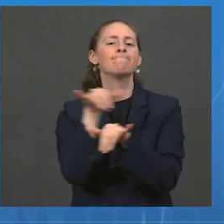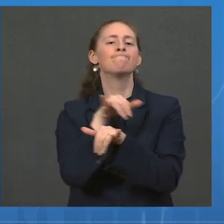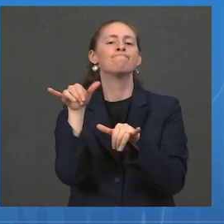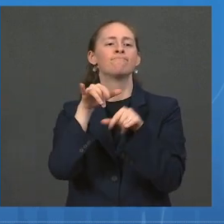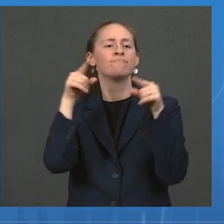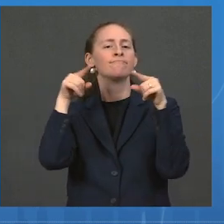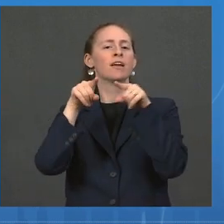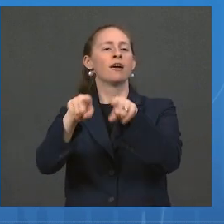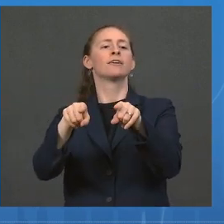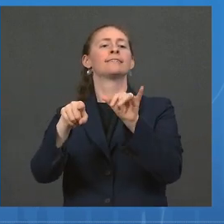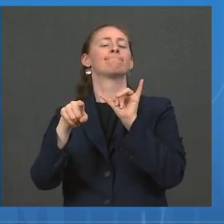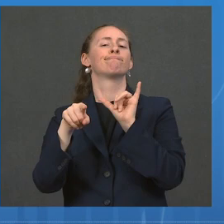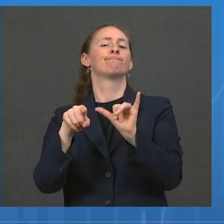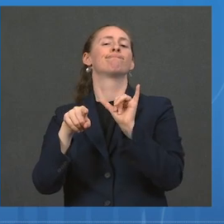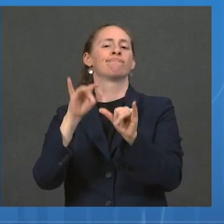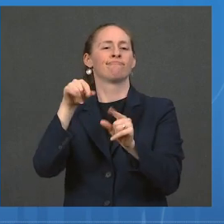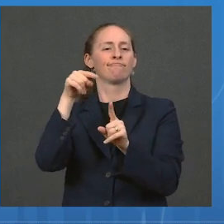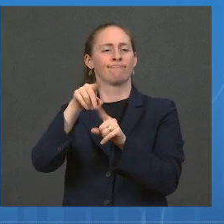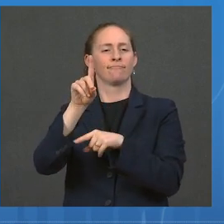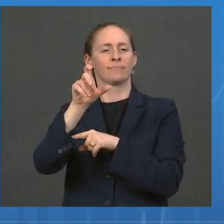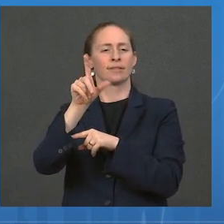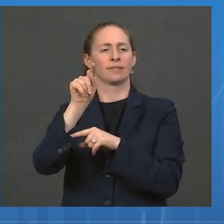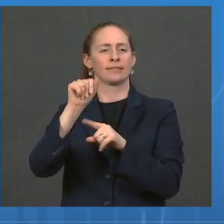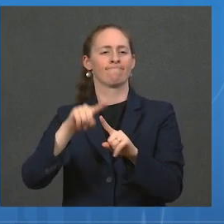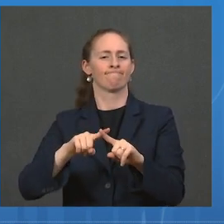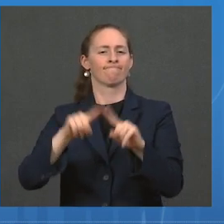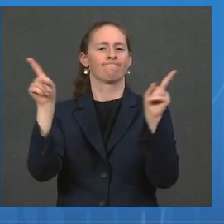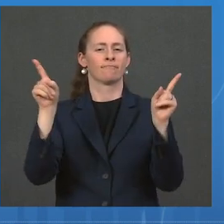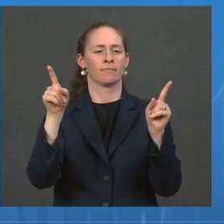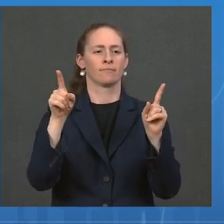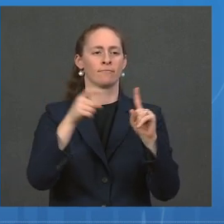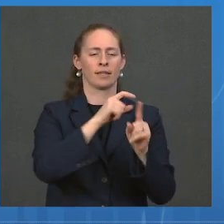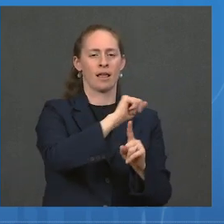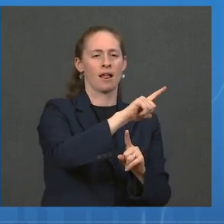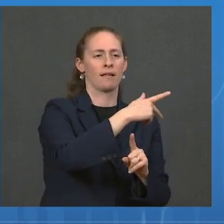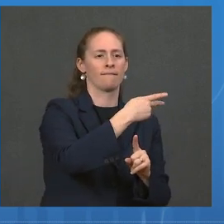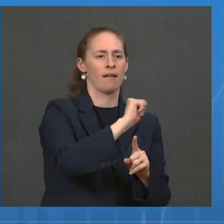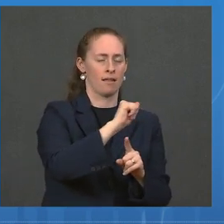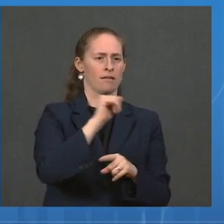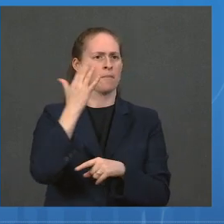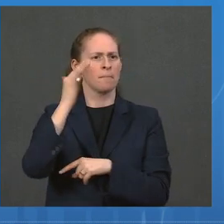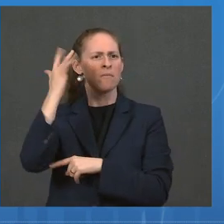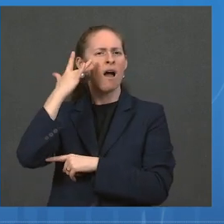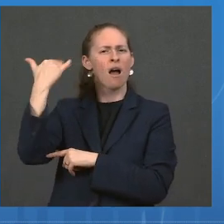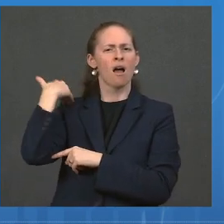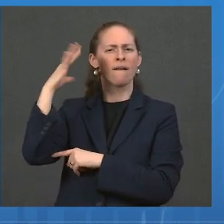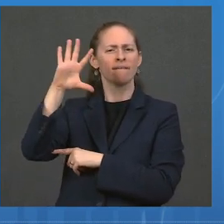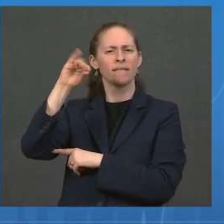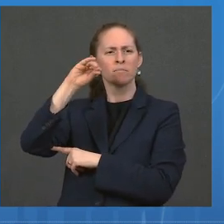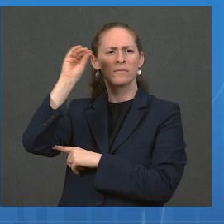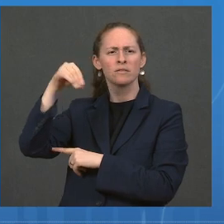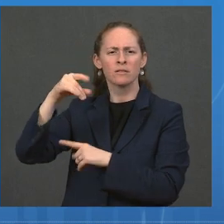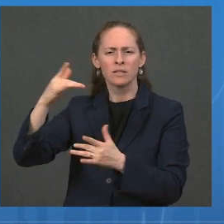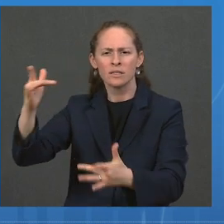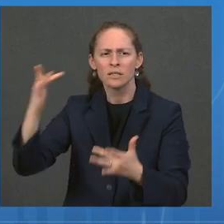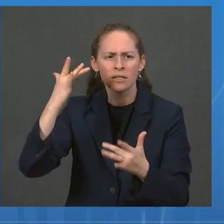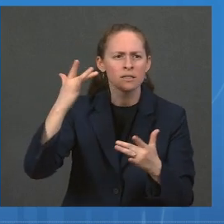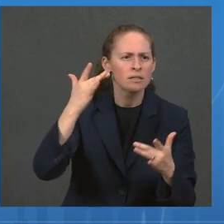We may not appreciate that because about 50 percent of the infections in children are asymptomatic.